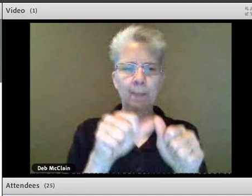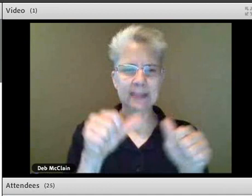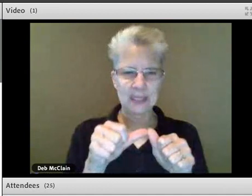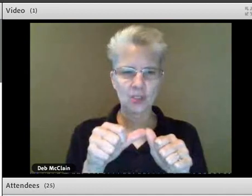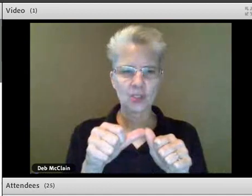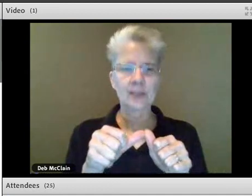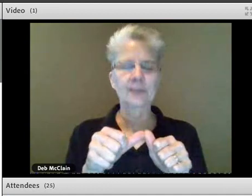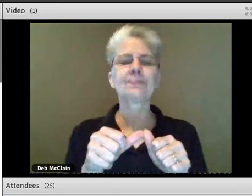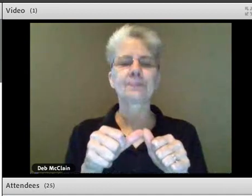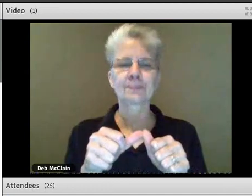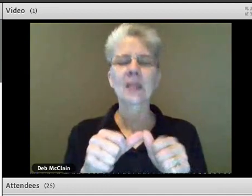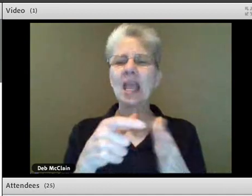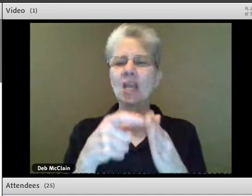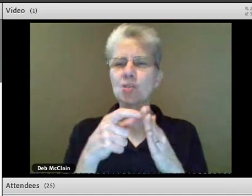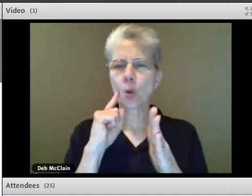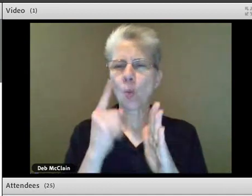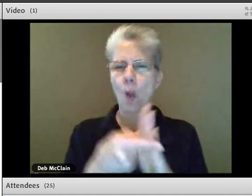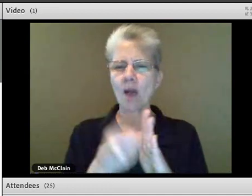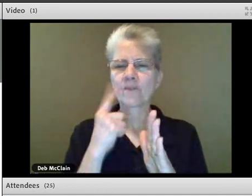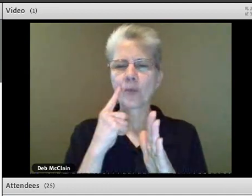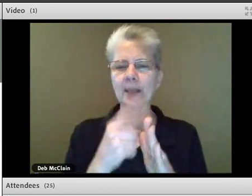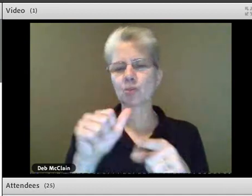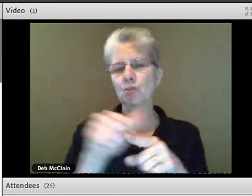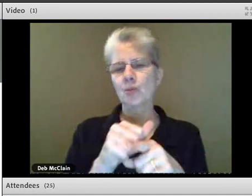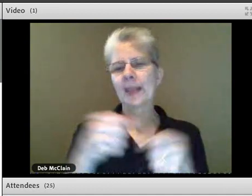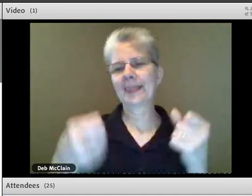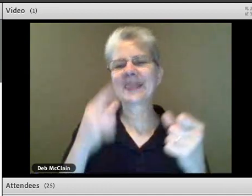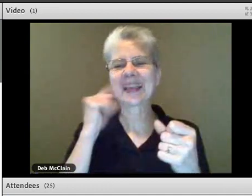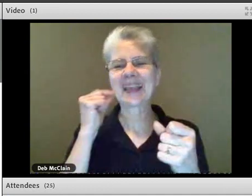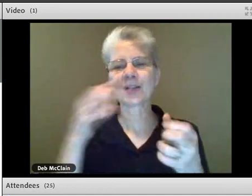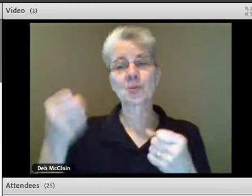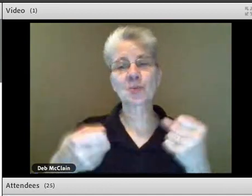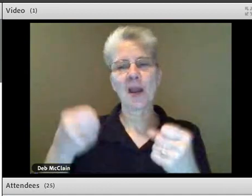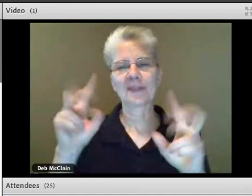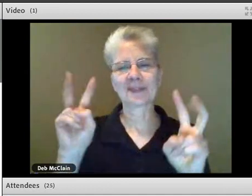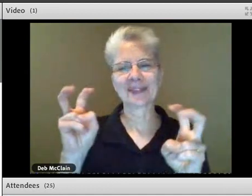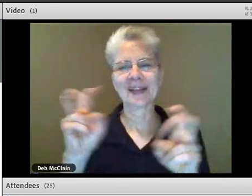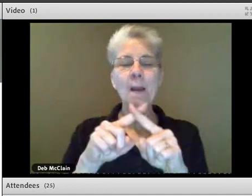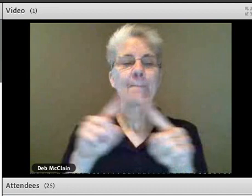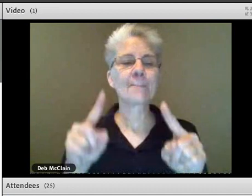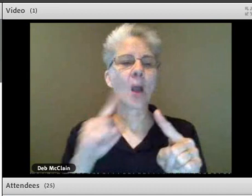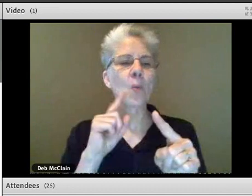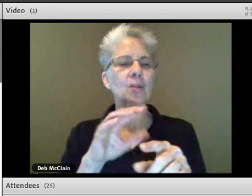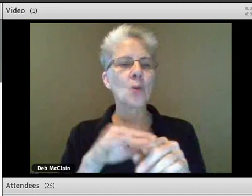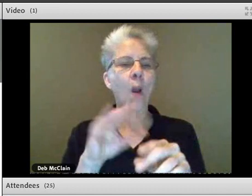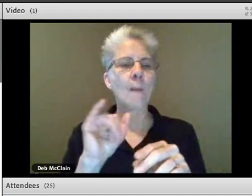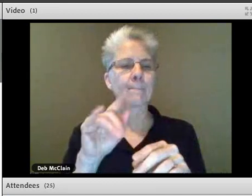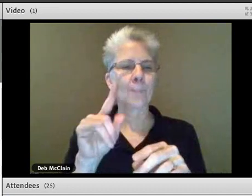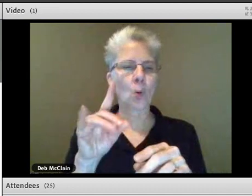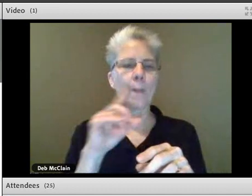It took a while for me to train the cat to drive. When you're onboarding, just build the course